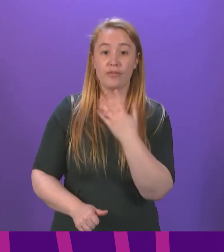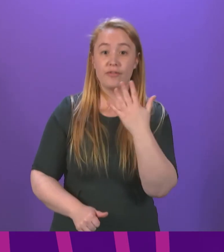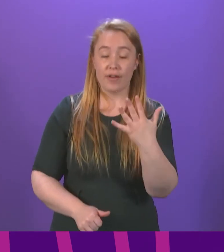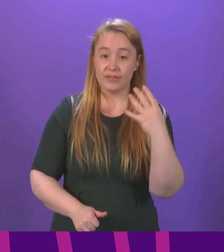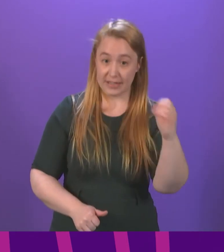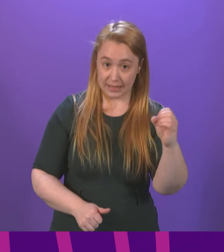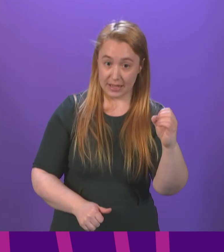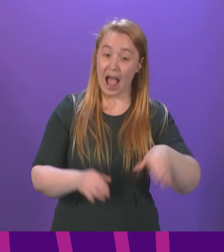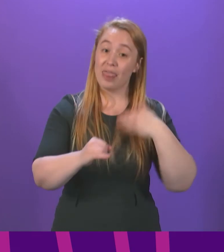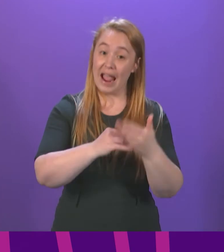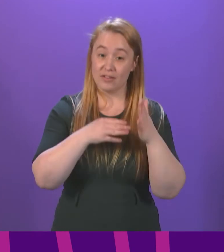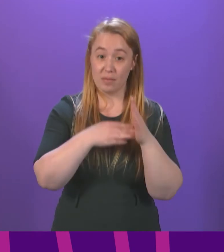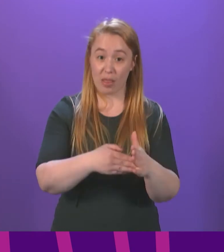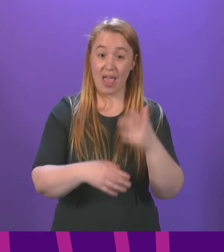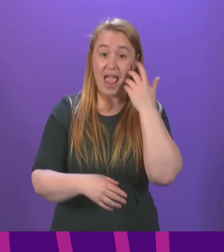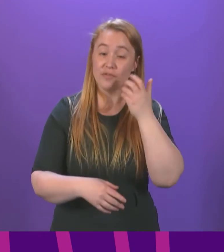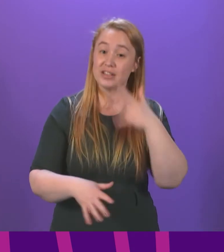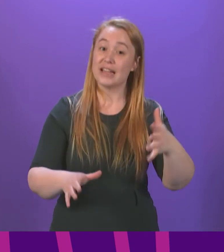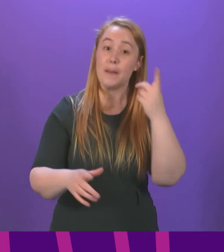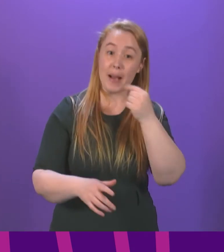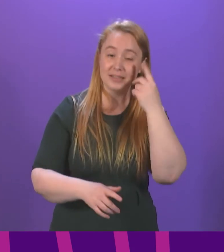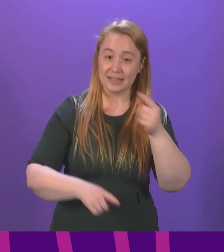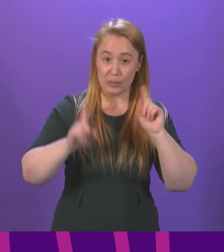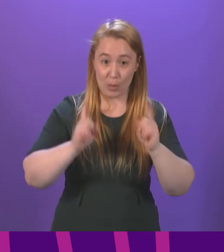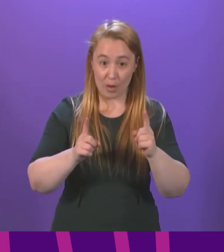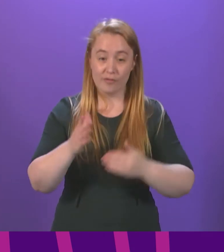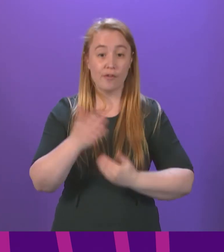By the end of this month, the daily testing capacity across the entire system will be